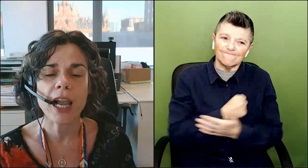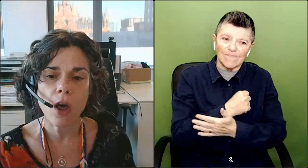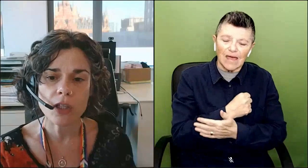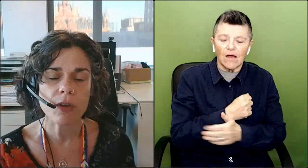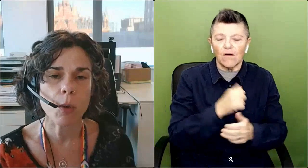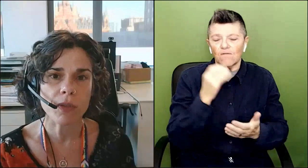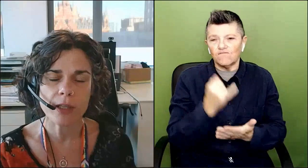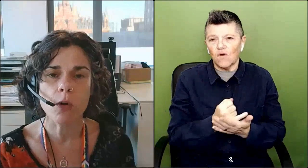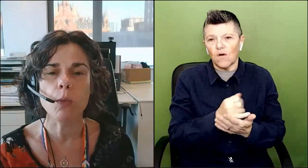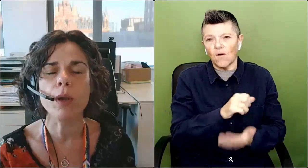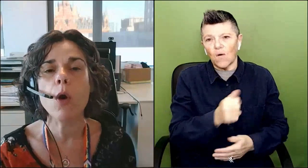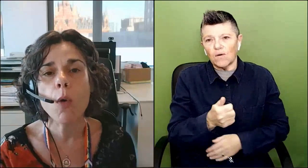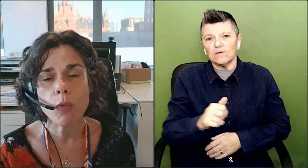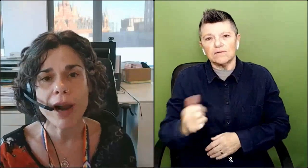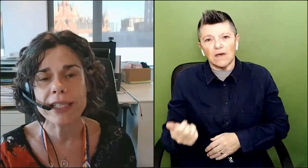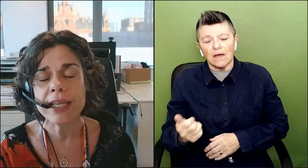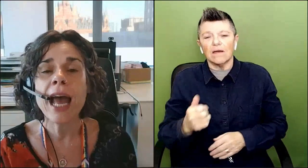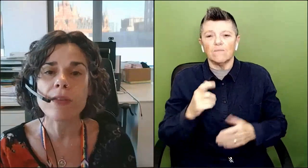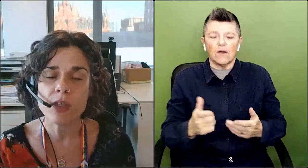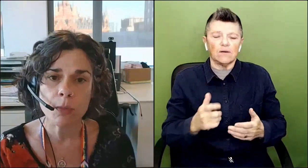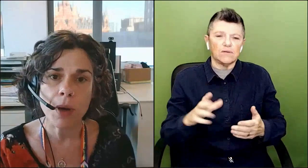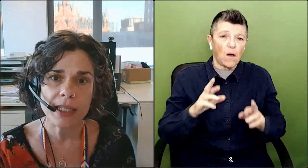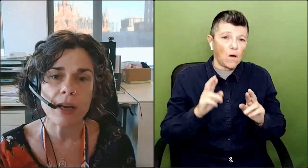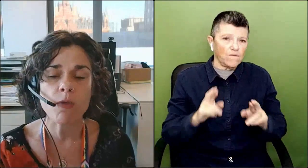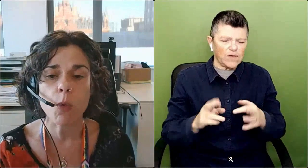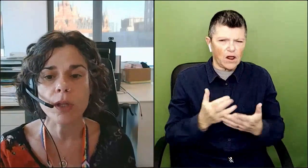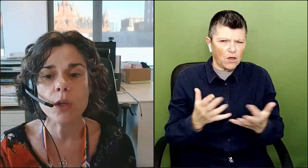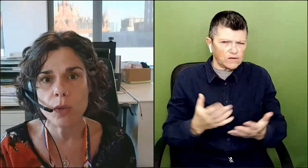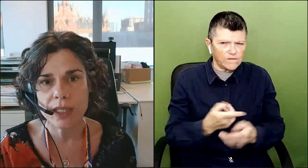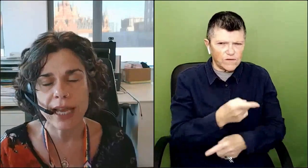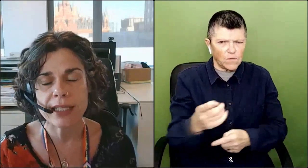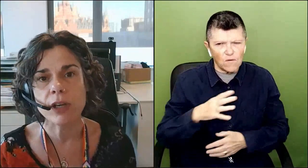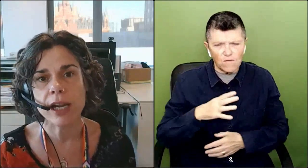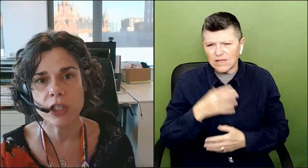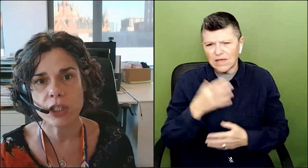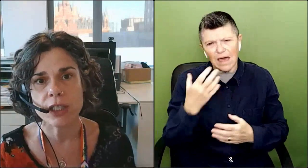A lot of you on this call will already have some idea of what the law says in relation